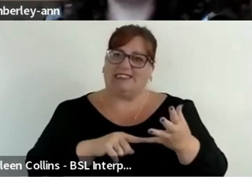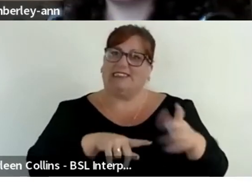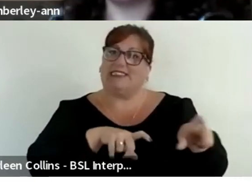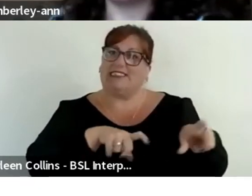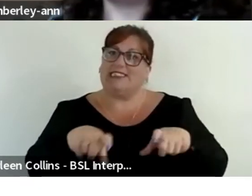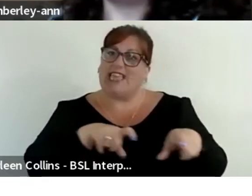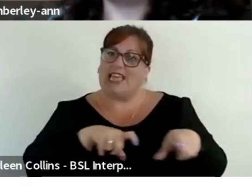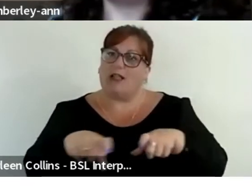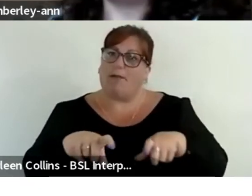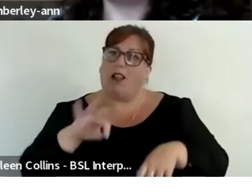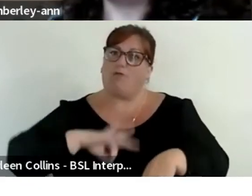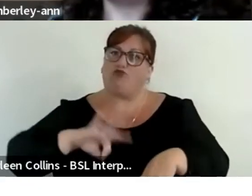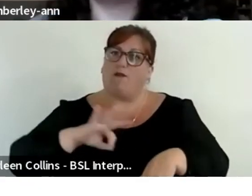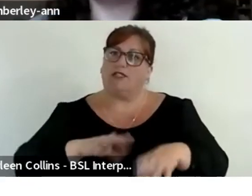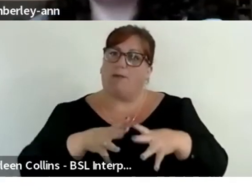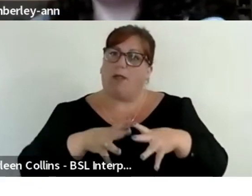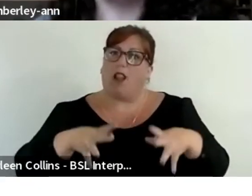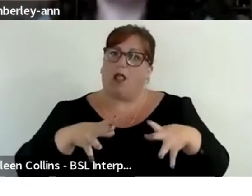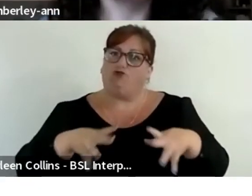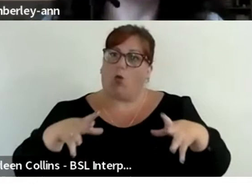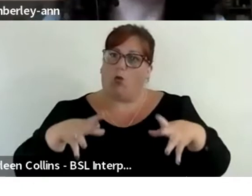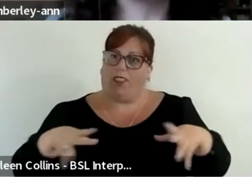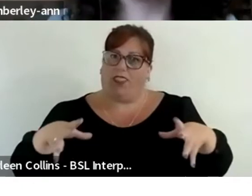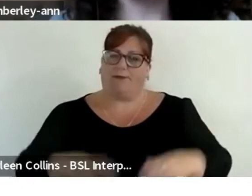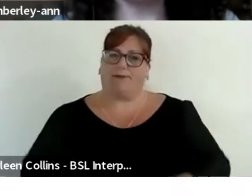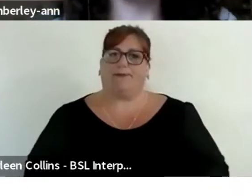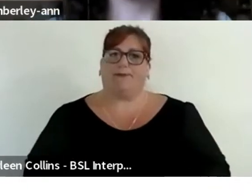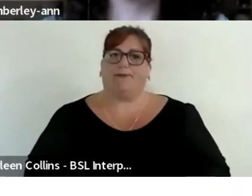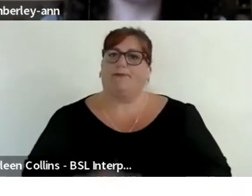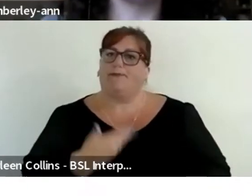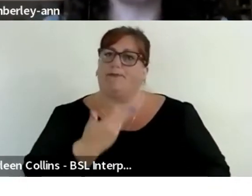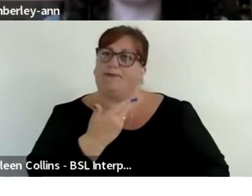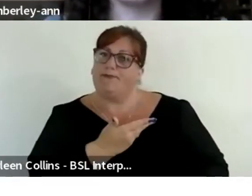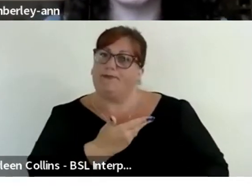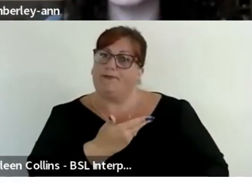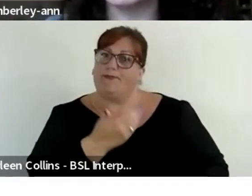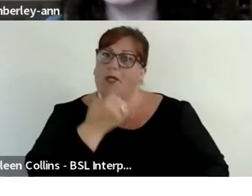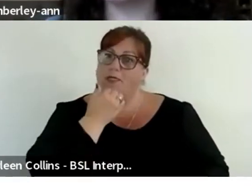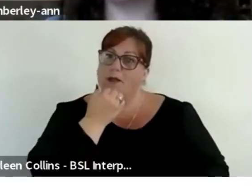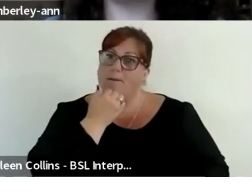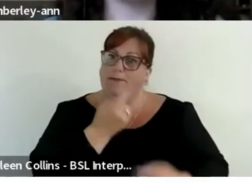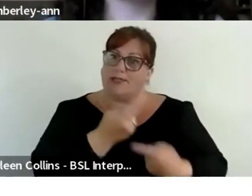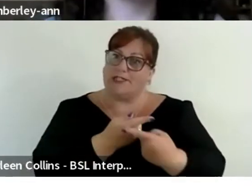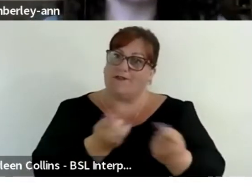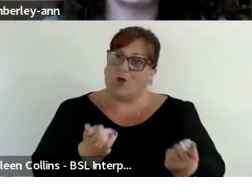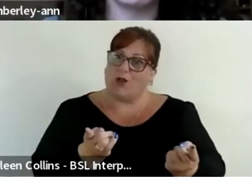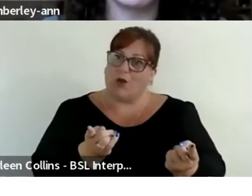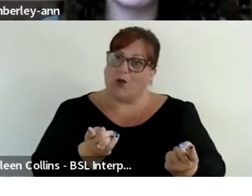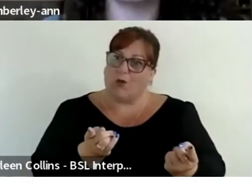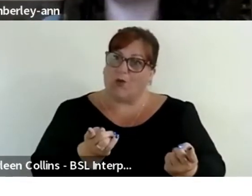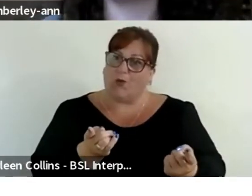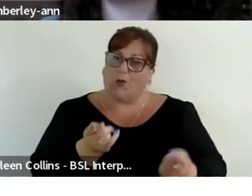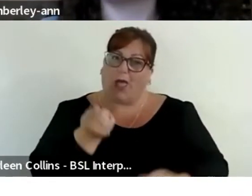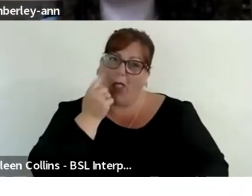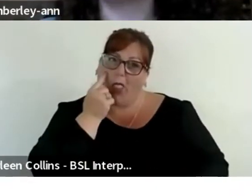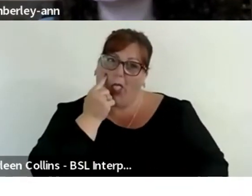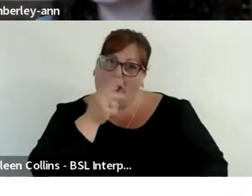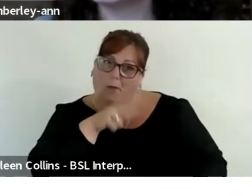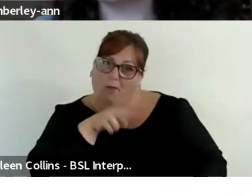: Here are a few more numbers for you to give you an idea of what we are like. Three different facts on the slide.